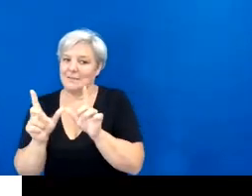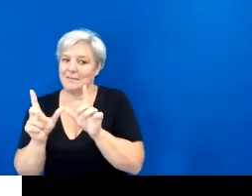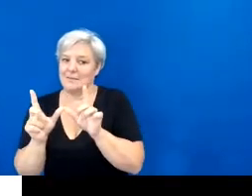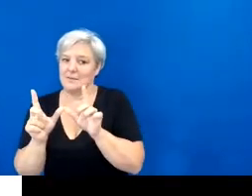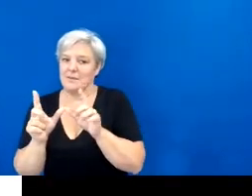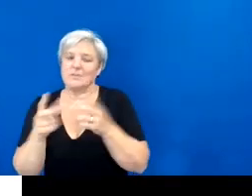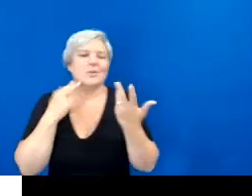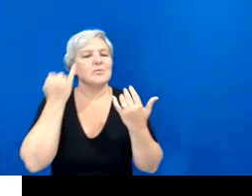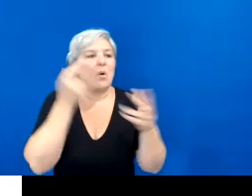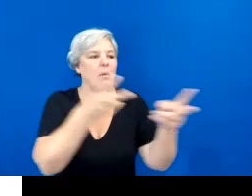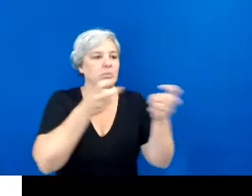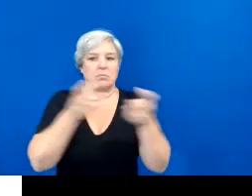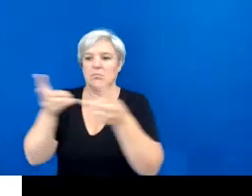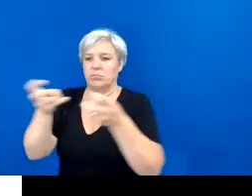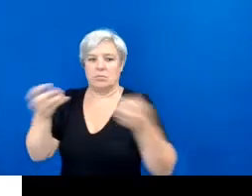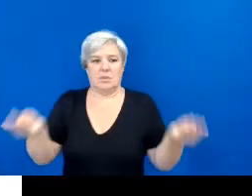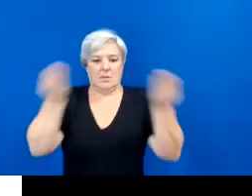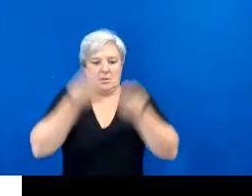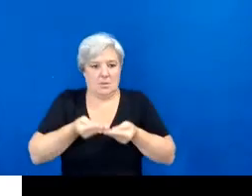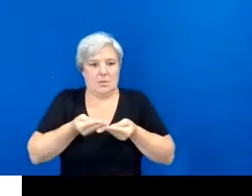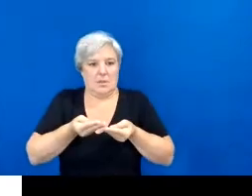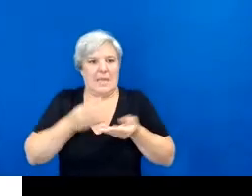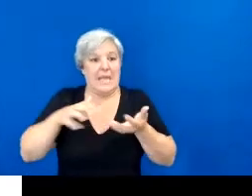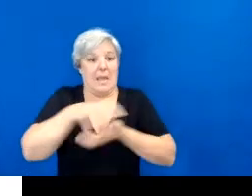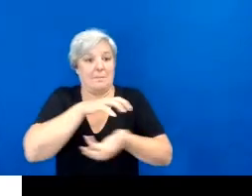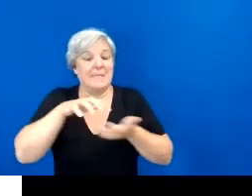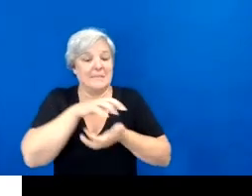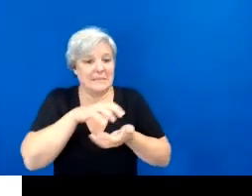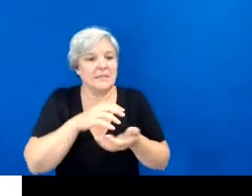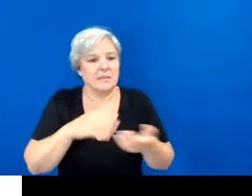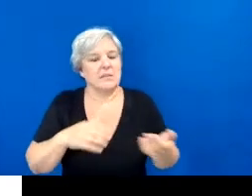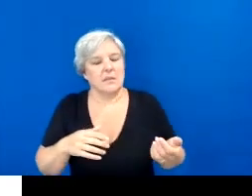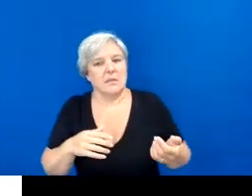So if you're doing something like that, you would just have to chunk it